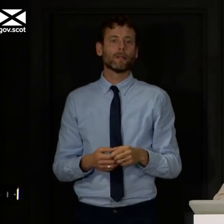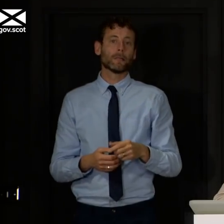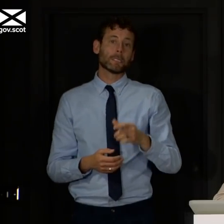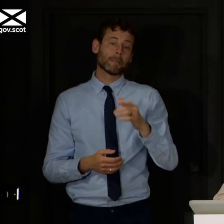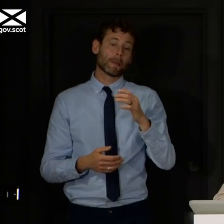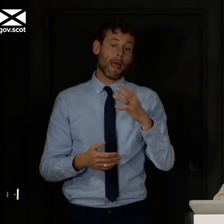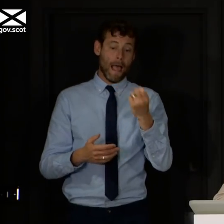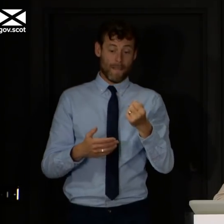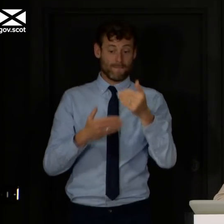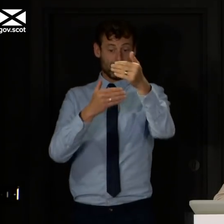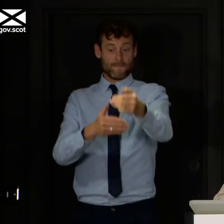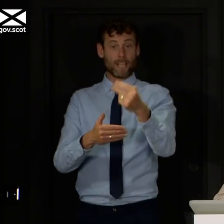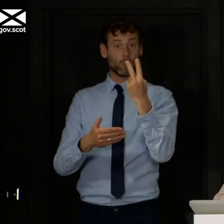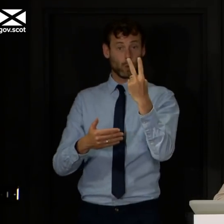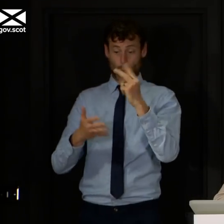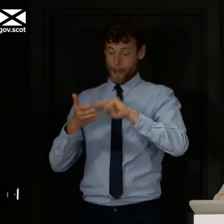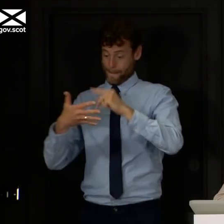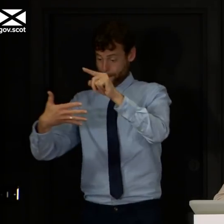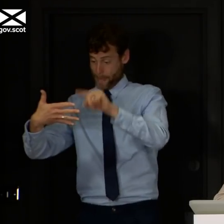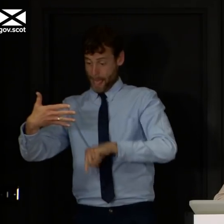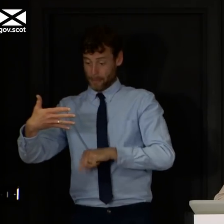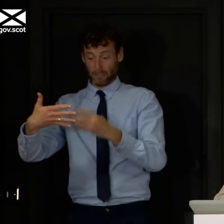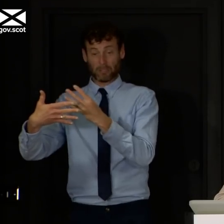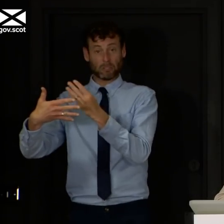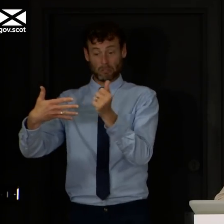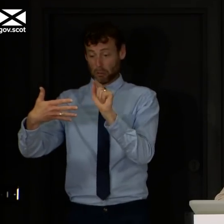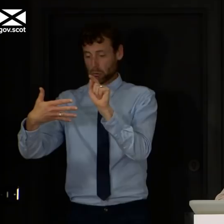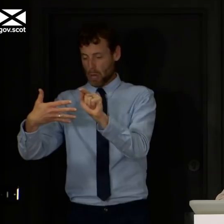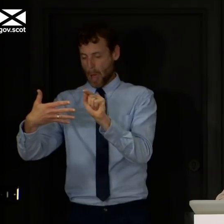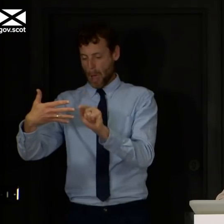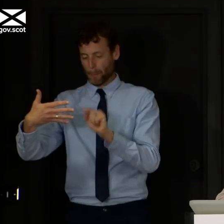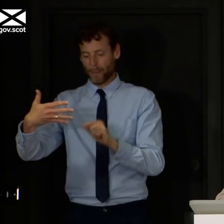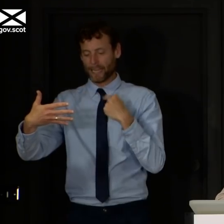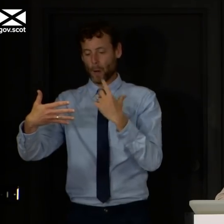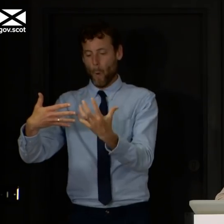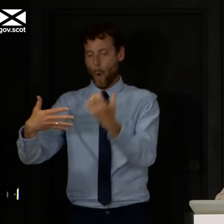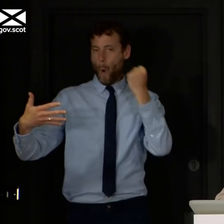not be able to do at the immediate point of phase 2. There may be a phasing within phase